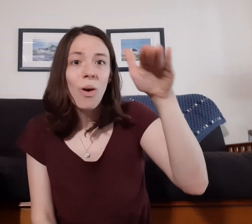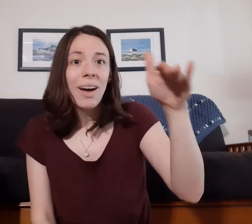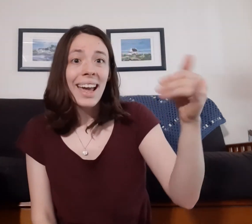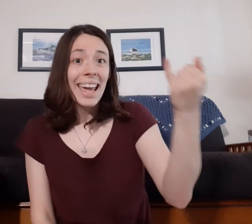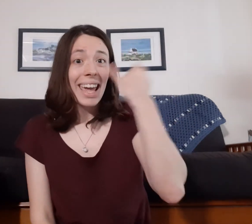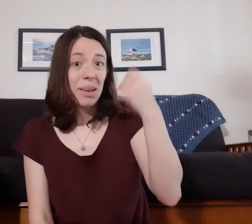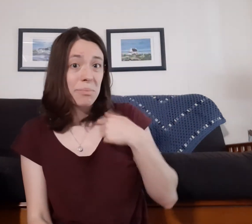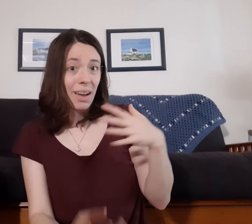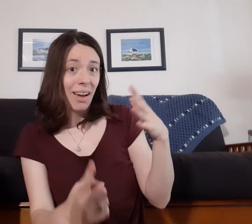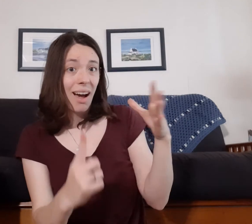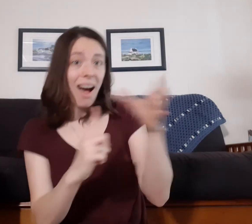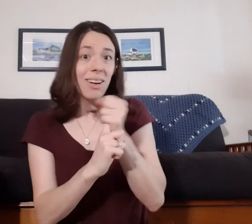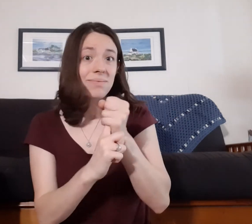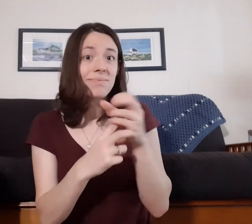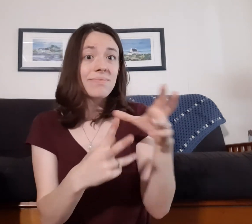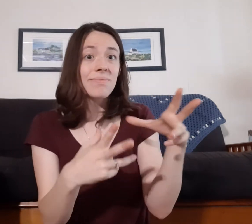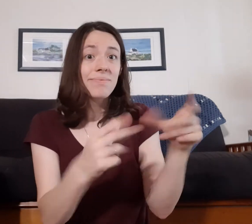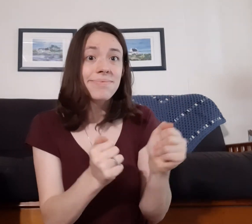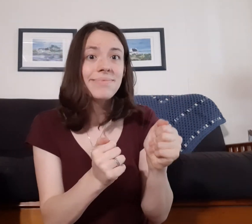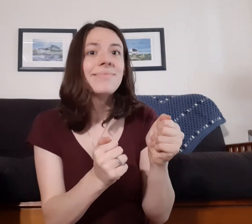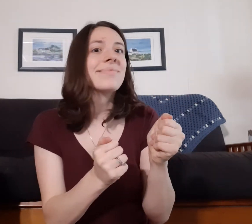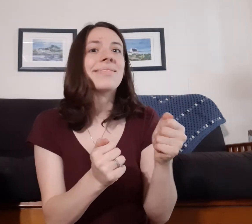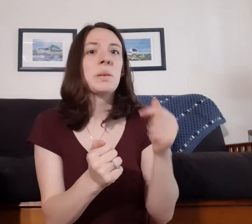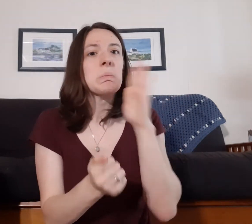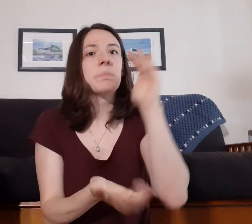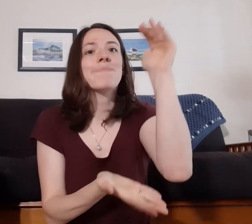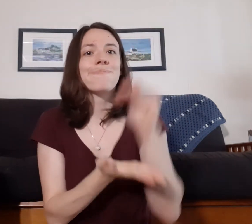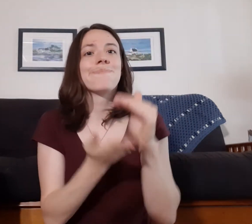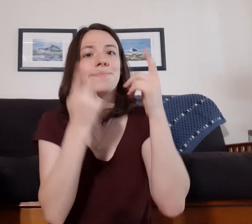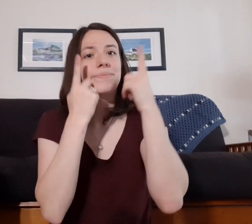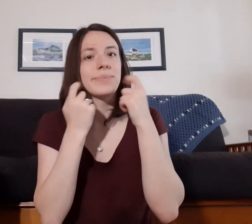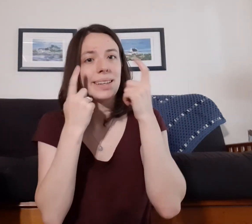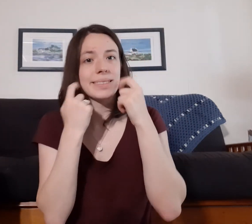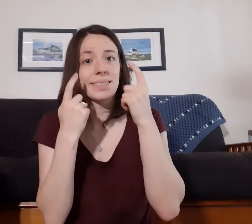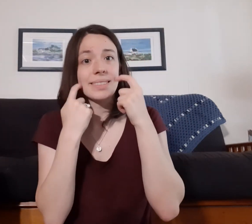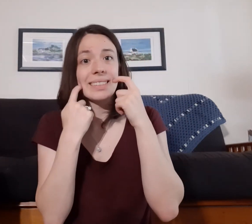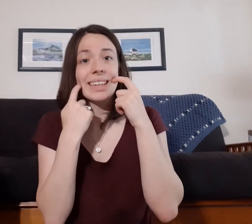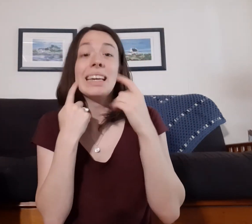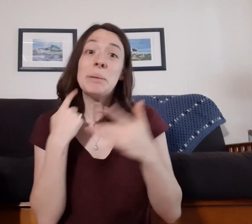If we had caught on more quickly, there would have been less crying.